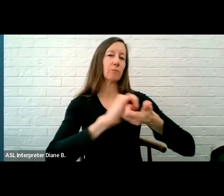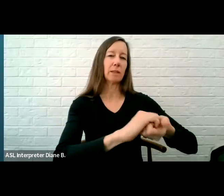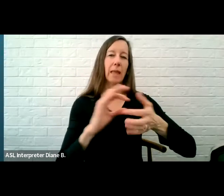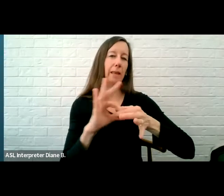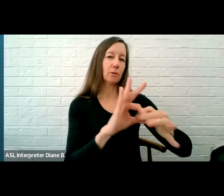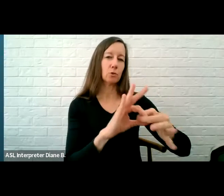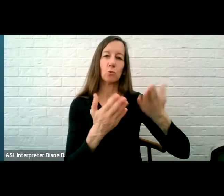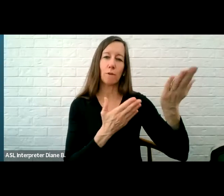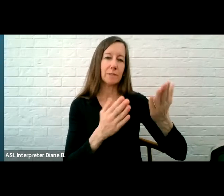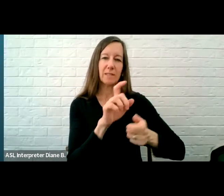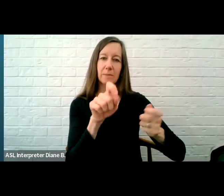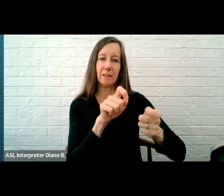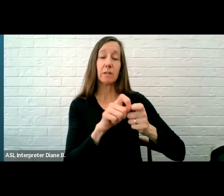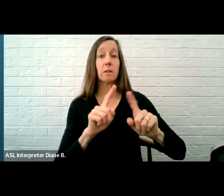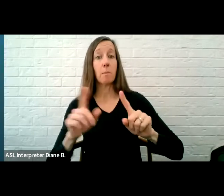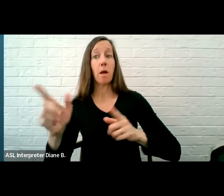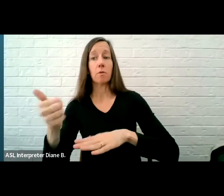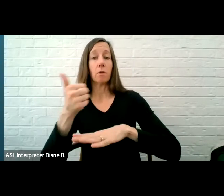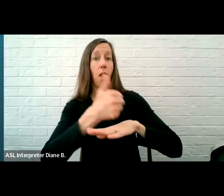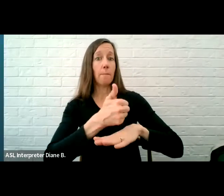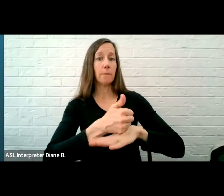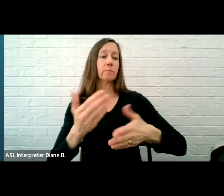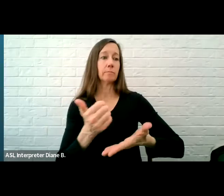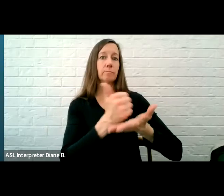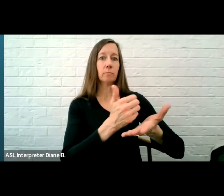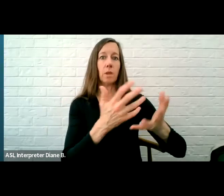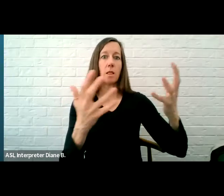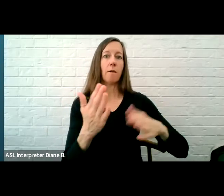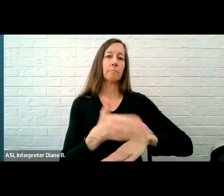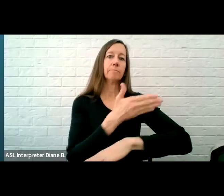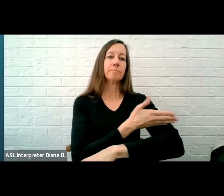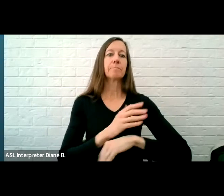And we're also seeing state agencies add permissible services to their Hcbs.